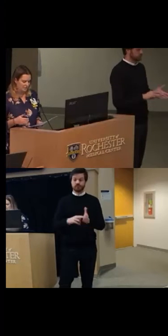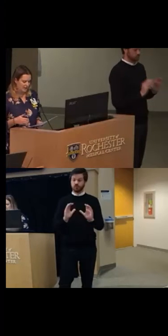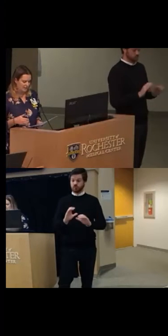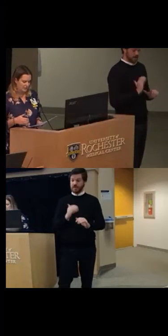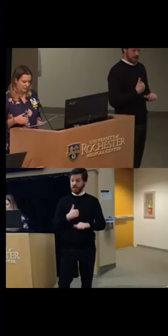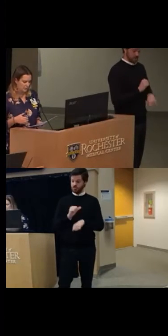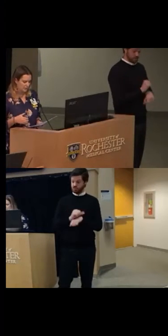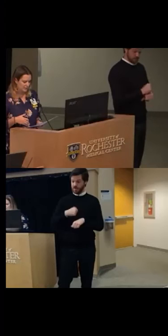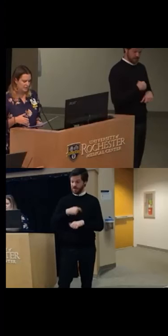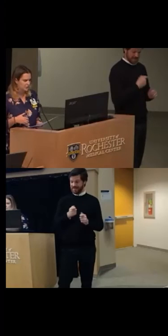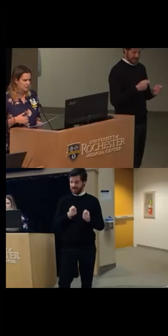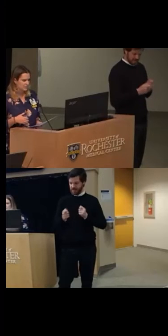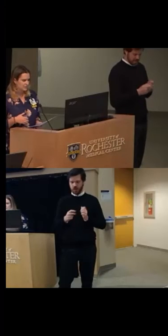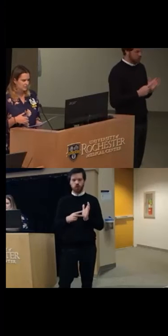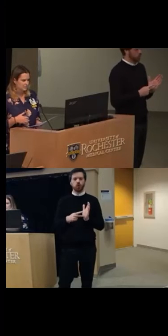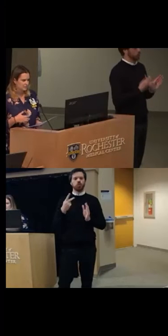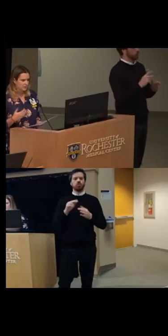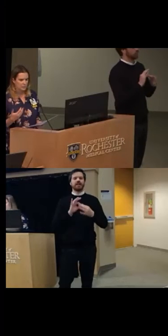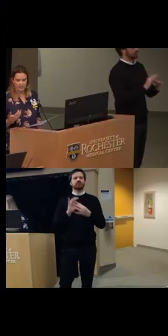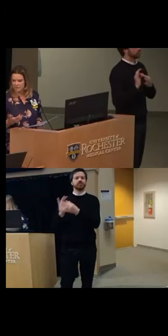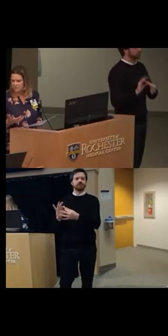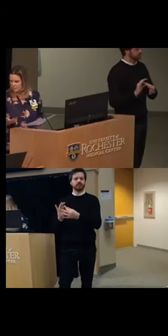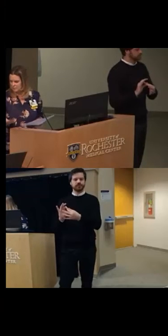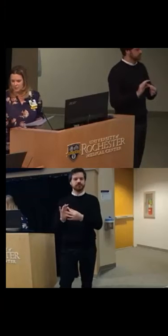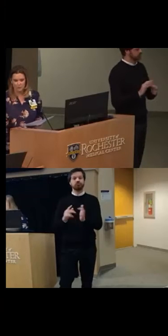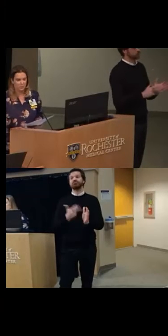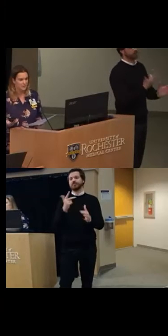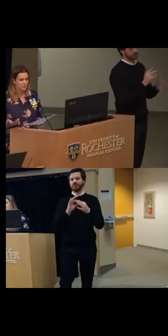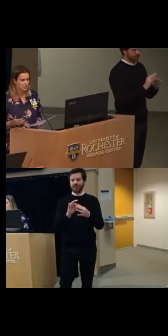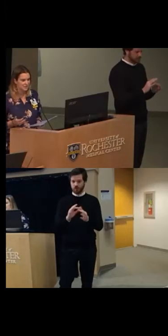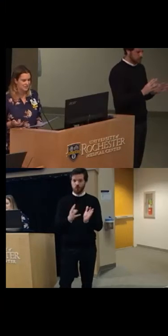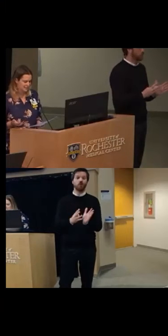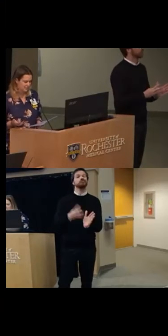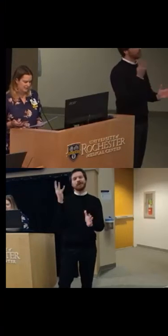have to navigate dual relationships triple relationships quadruple relationships on a daily